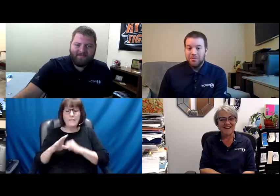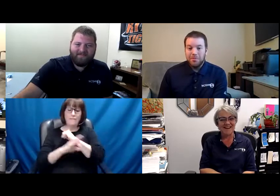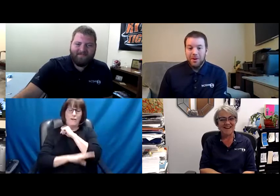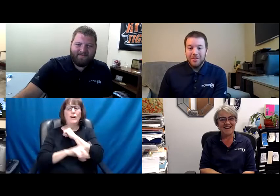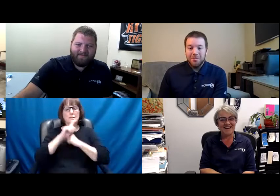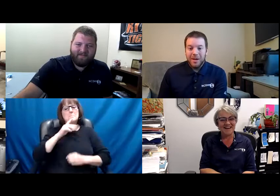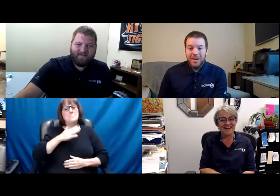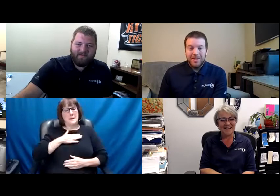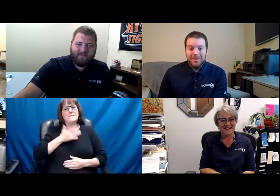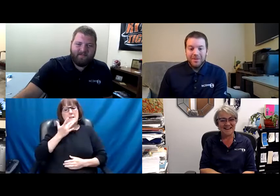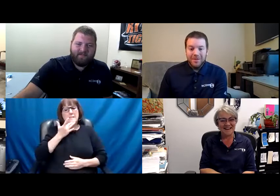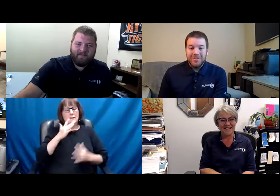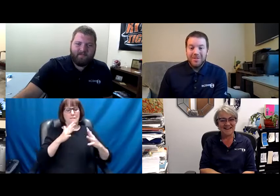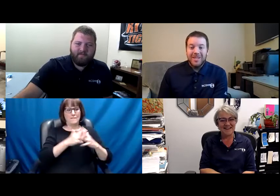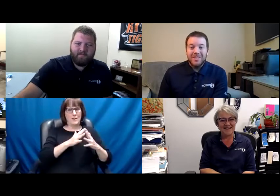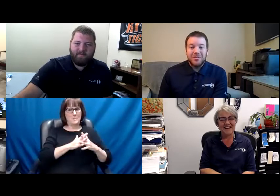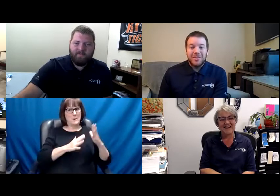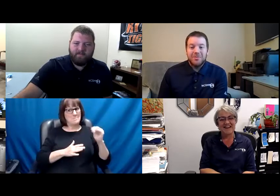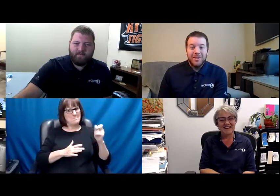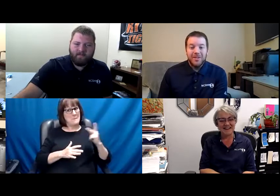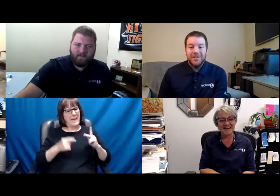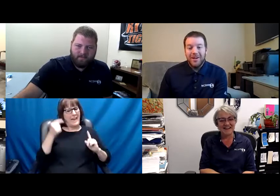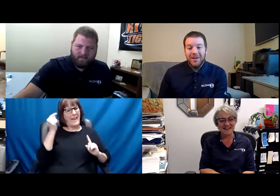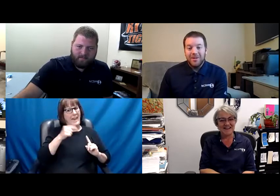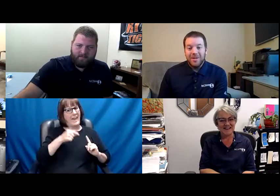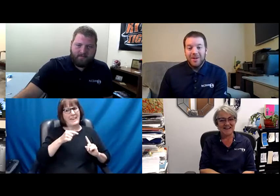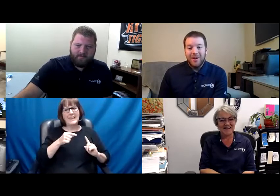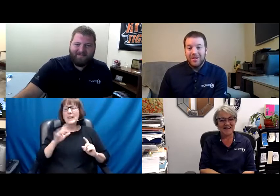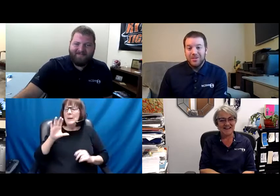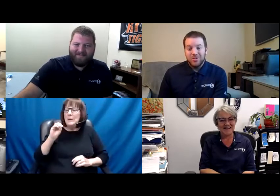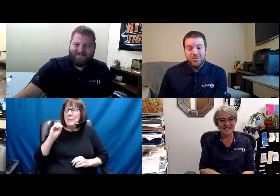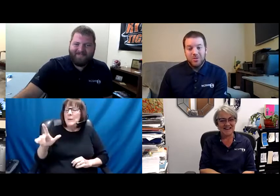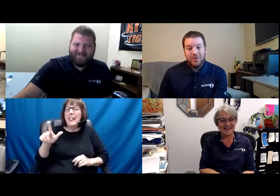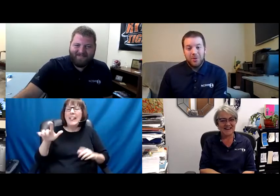Football is back there's a nice crisp feeling in the air and the holidays are just around the